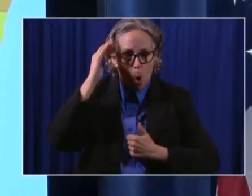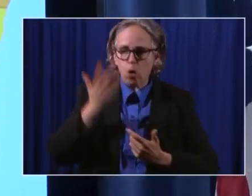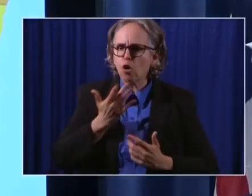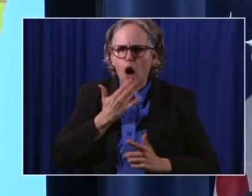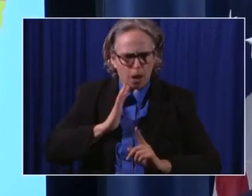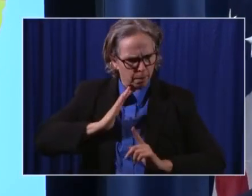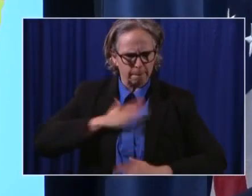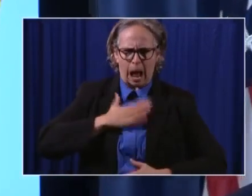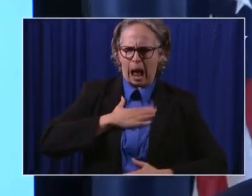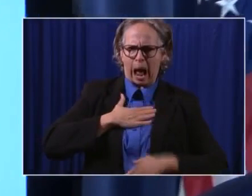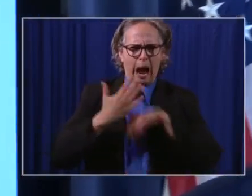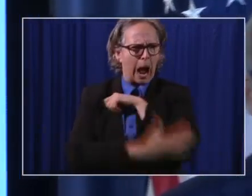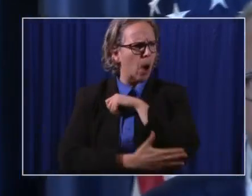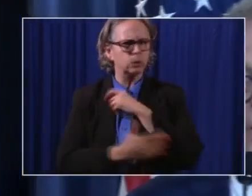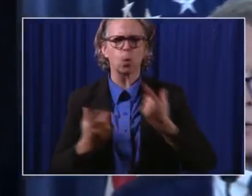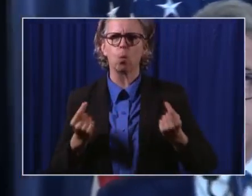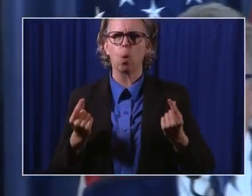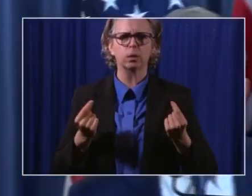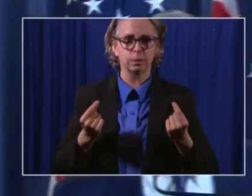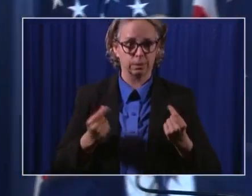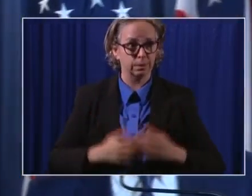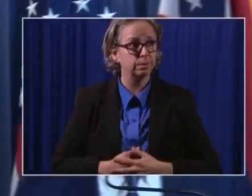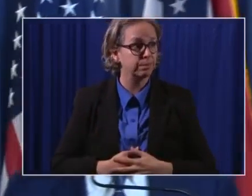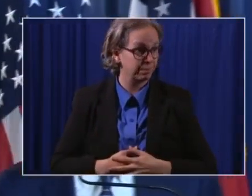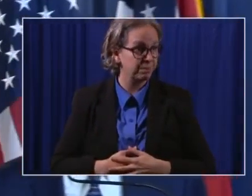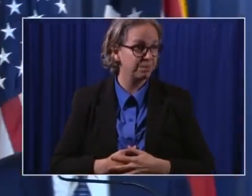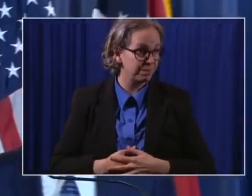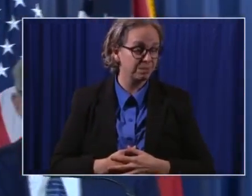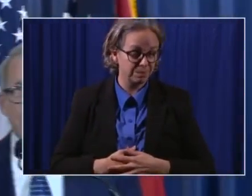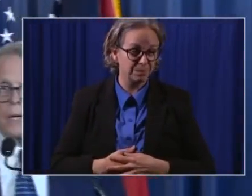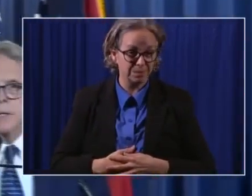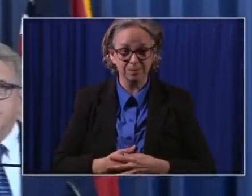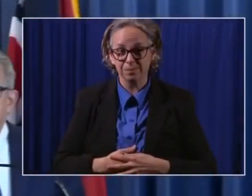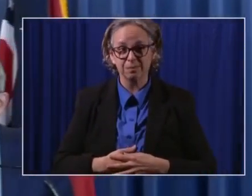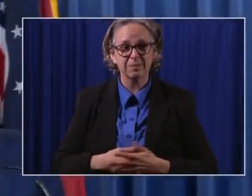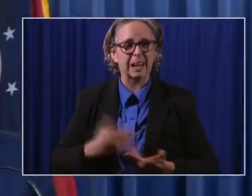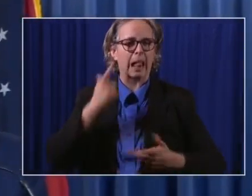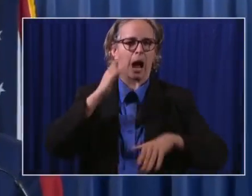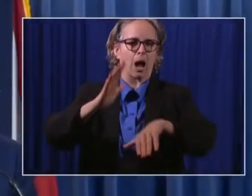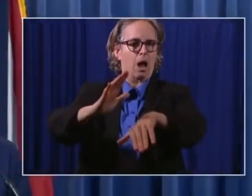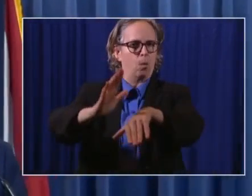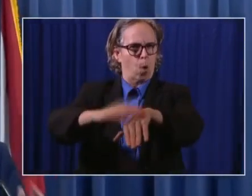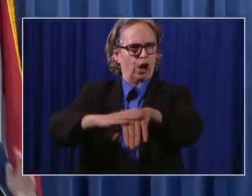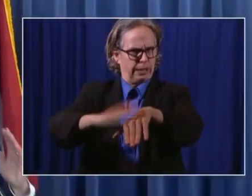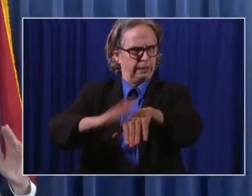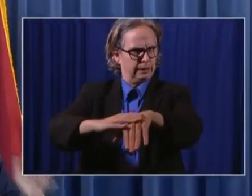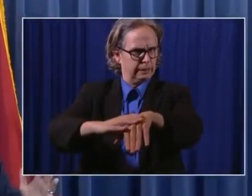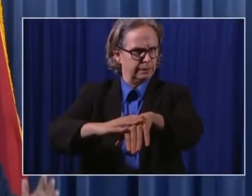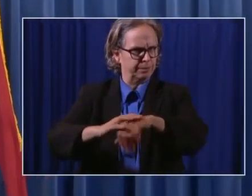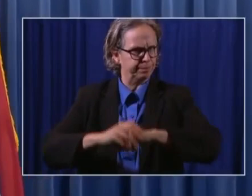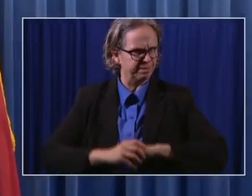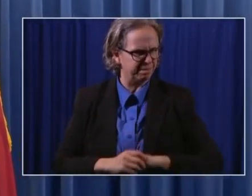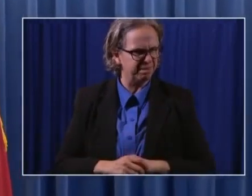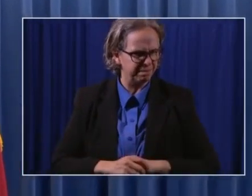MAP IS TO INFORM PEOPLE IN THE COUNTY OF WHAT IS GOING ON, AND WHAT THEY SHOULD BE CONCERNED ABOUT.